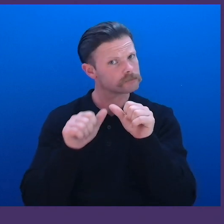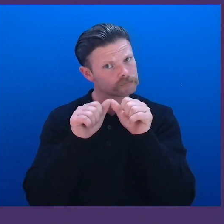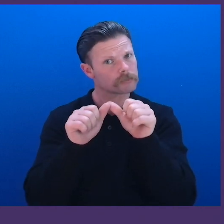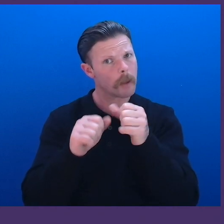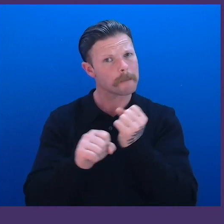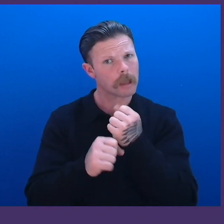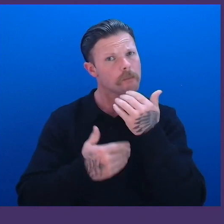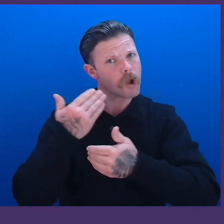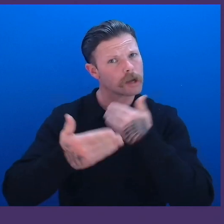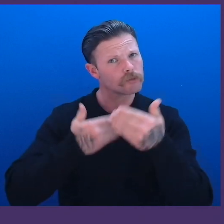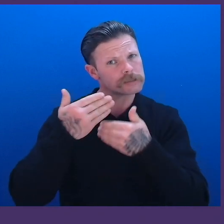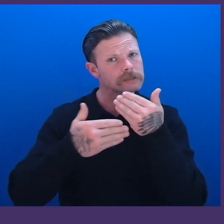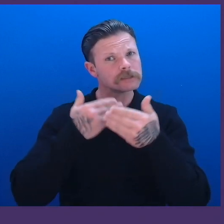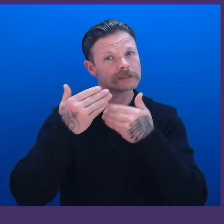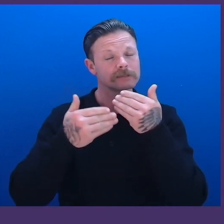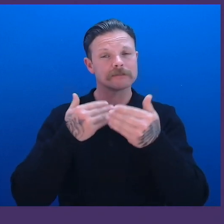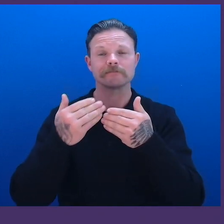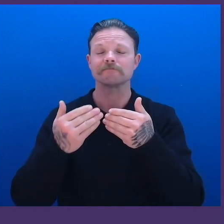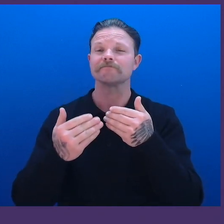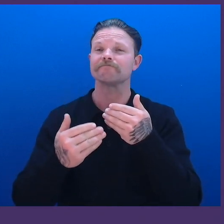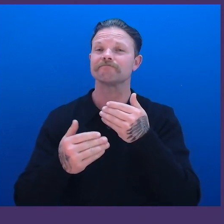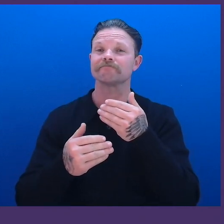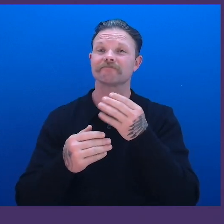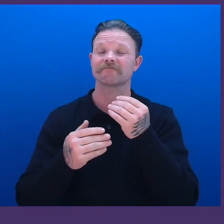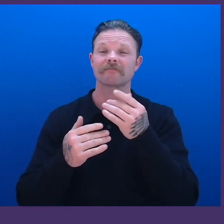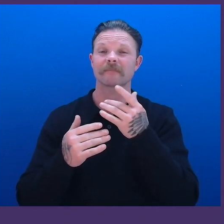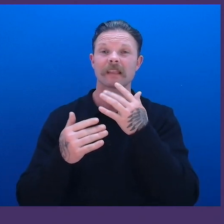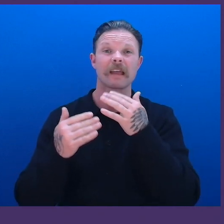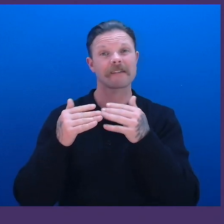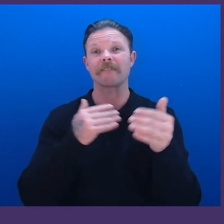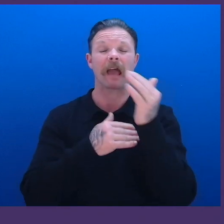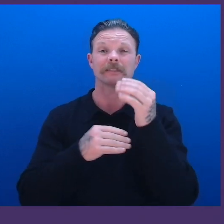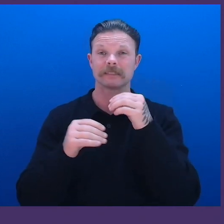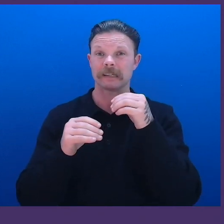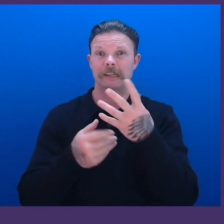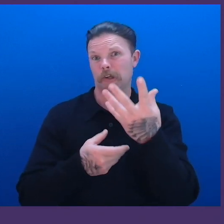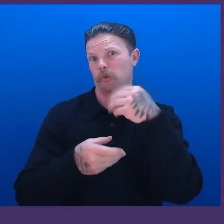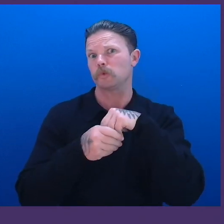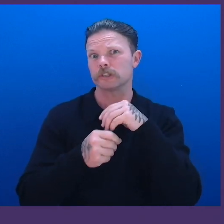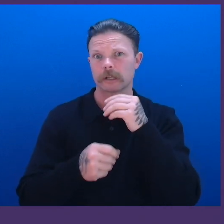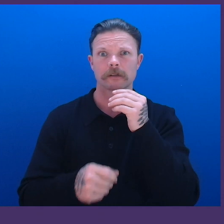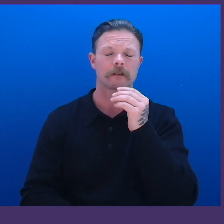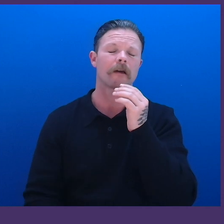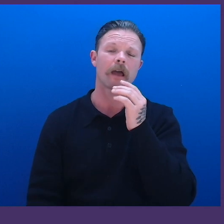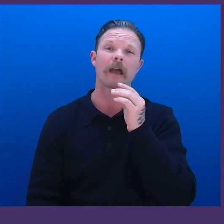and advance inclusion, even when our policymakers seem